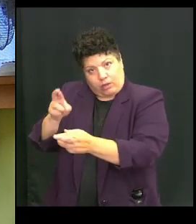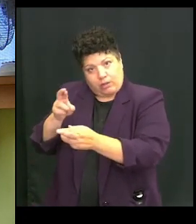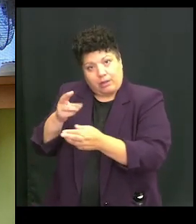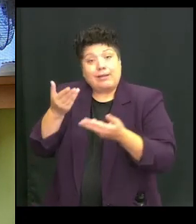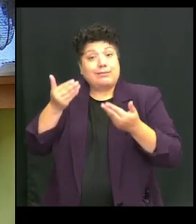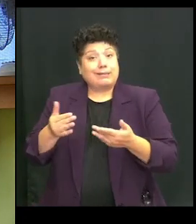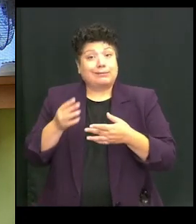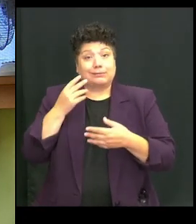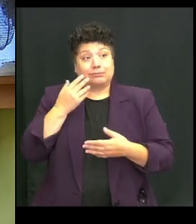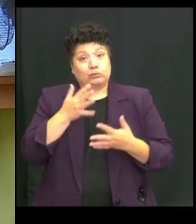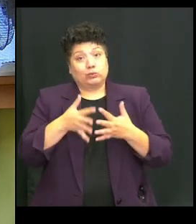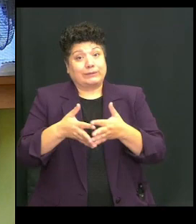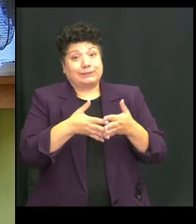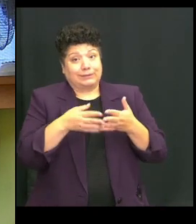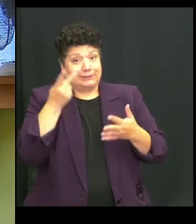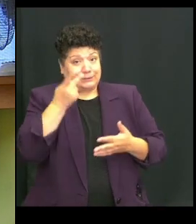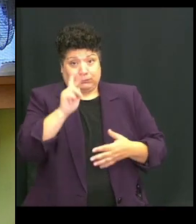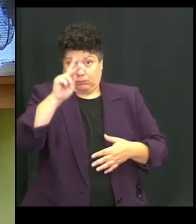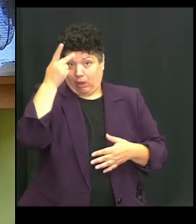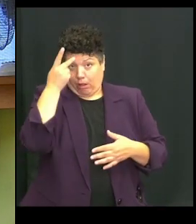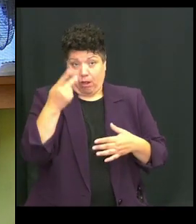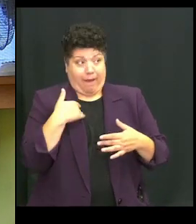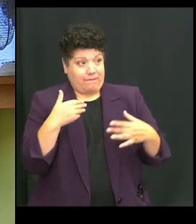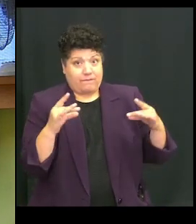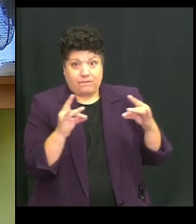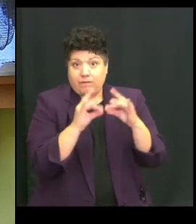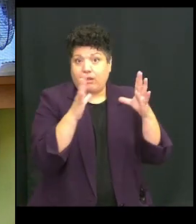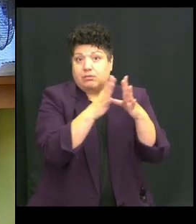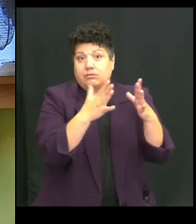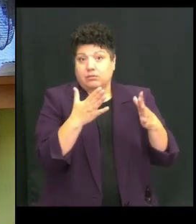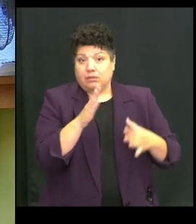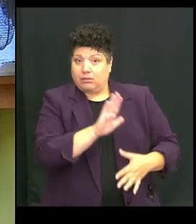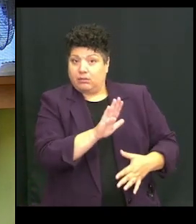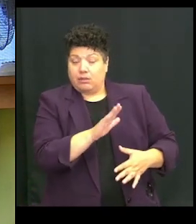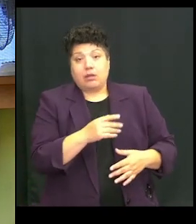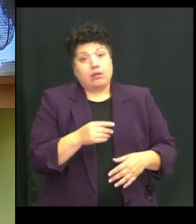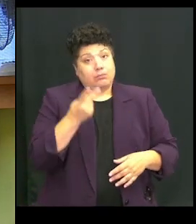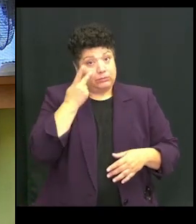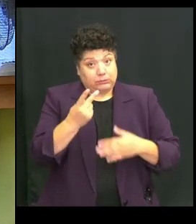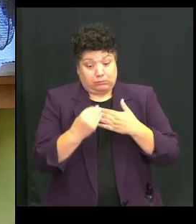but luckily there's no evidence so far that this is a problem in Canada.